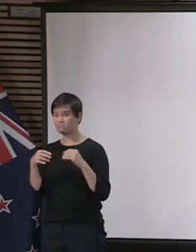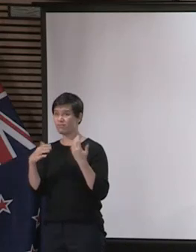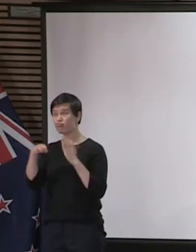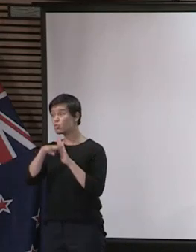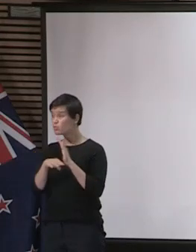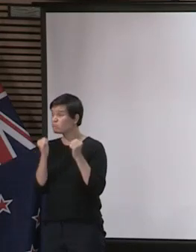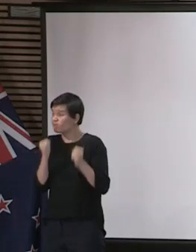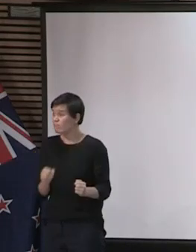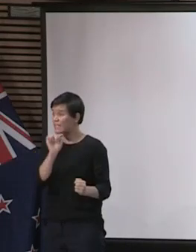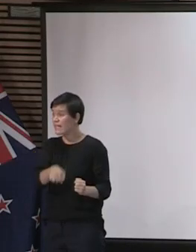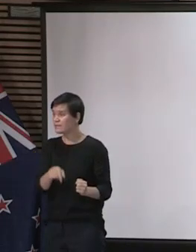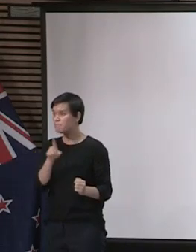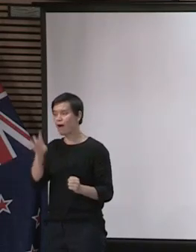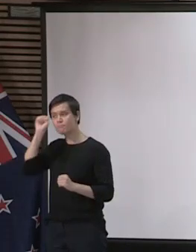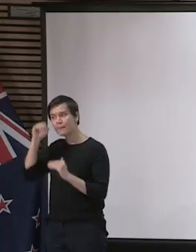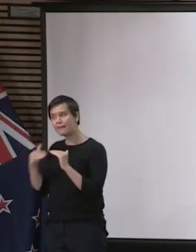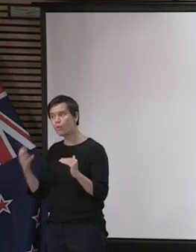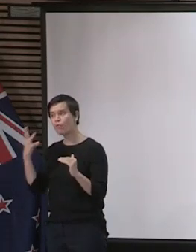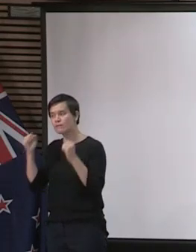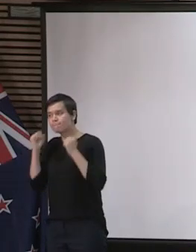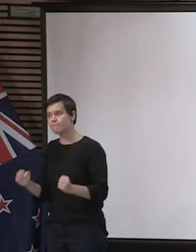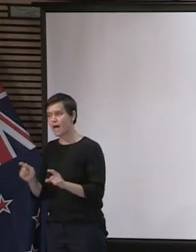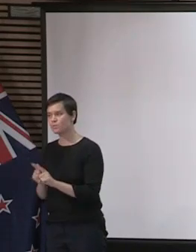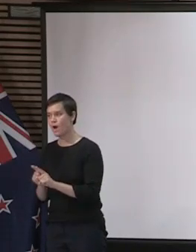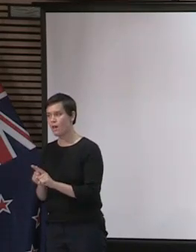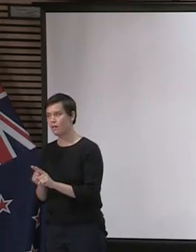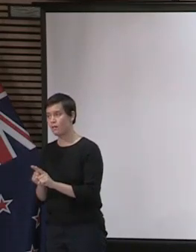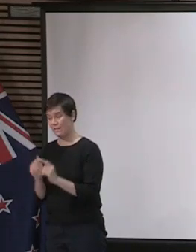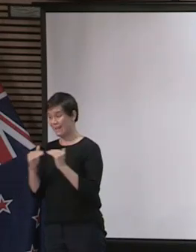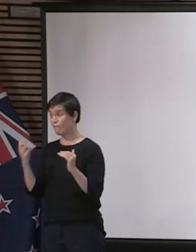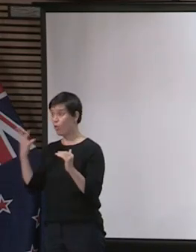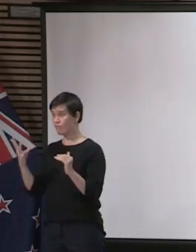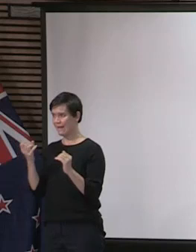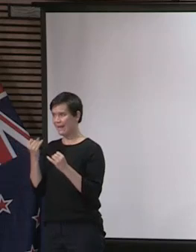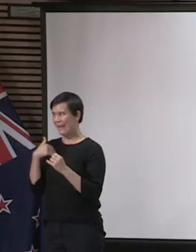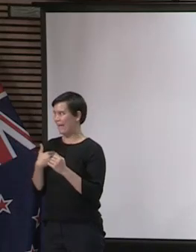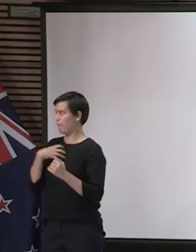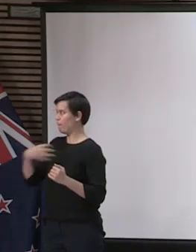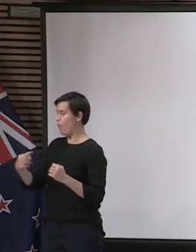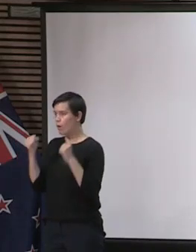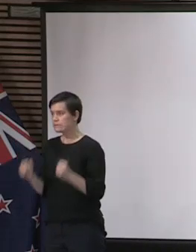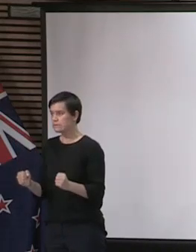re-enforcing. We remain in lockdown. We continue to need vigilance more so than ever